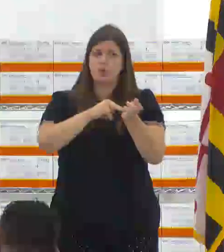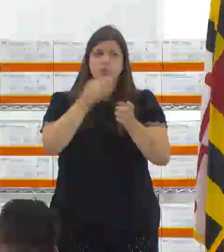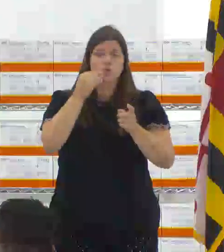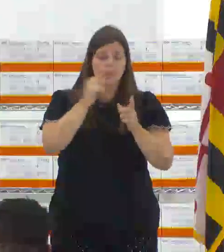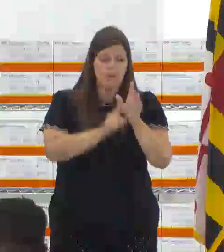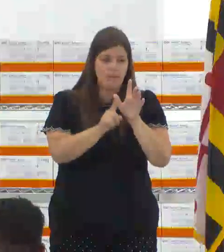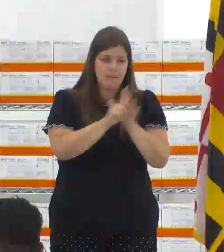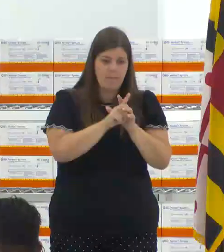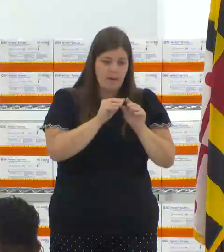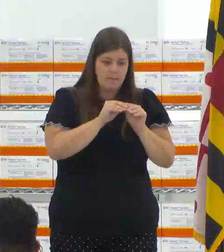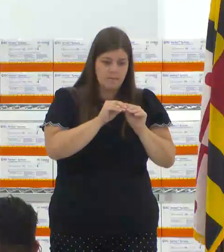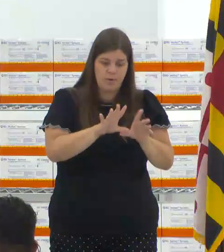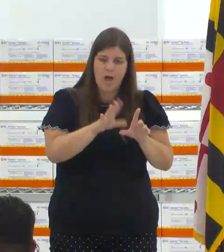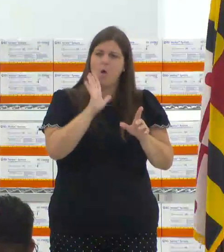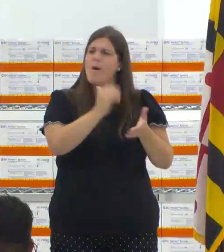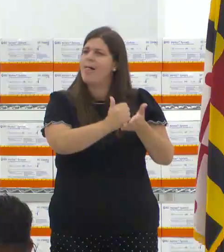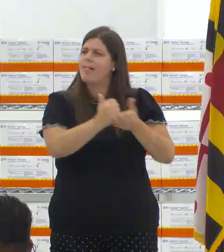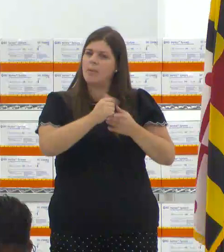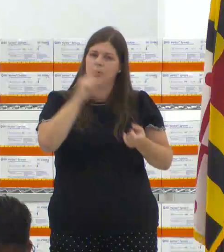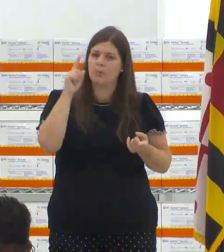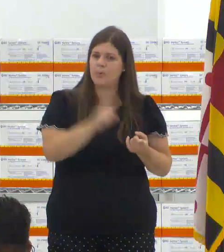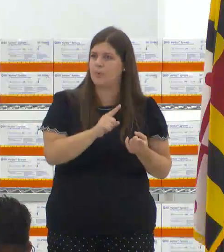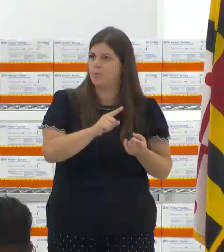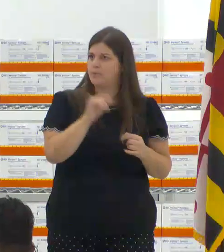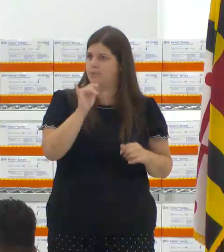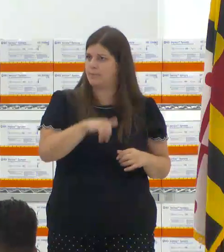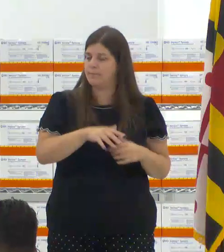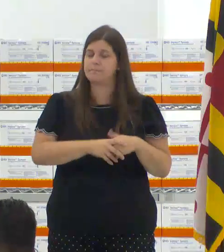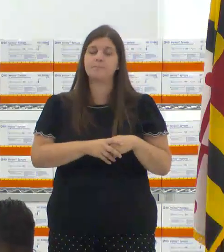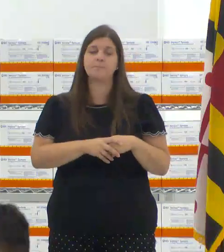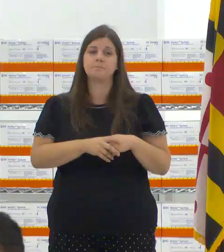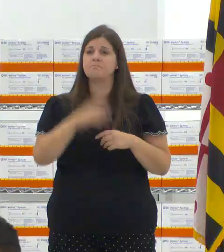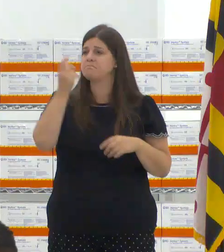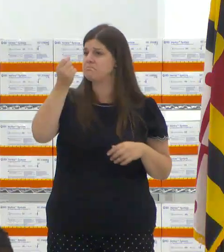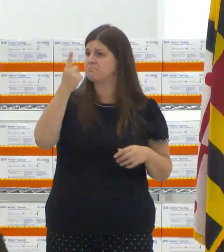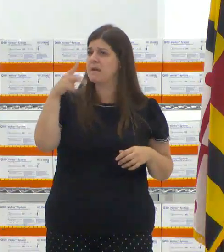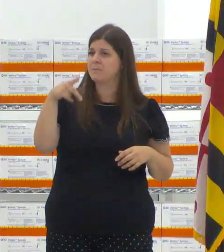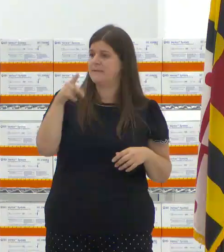We're also in discussions to send them to dormitories and campuses of our colleges and universities.